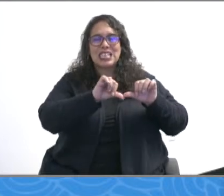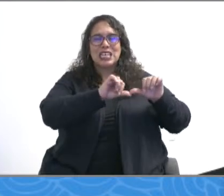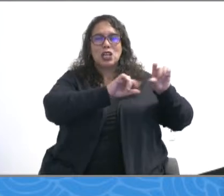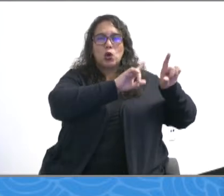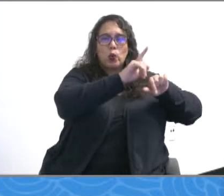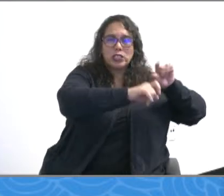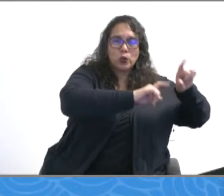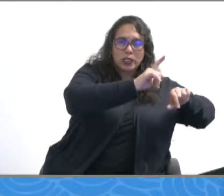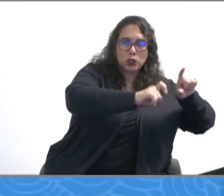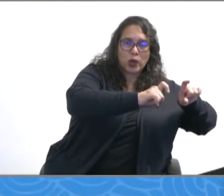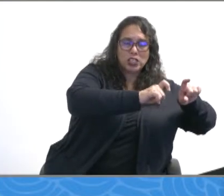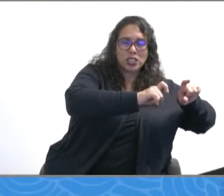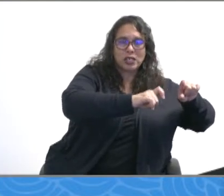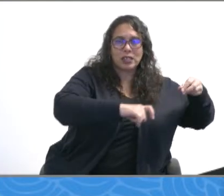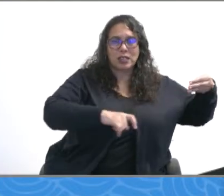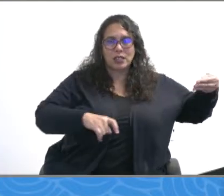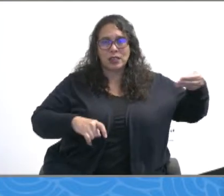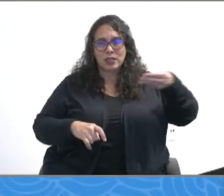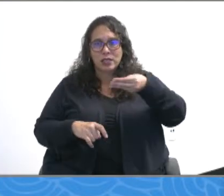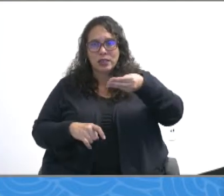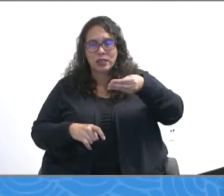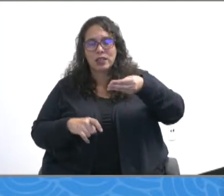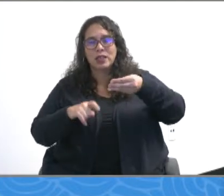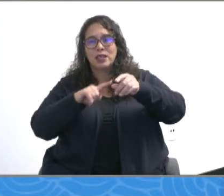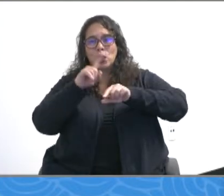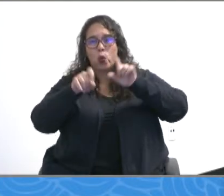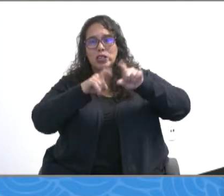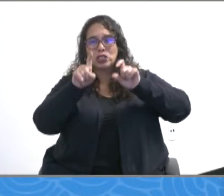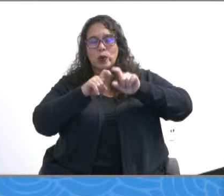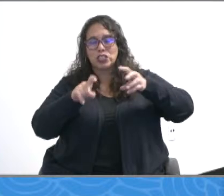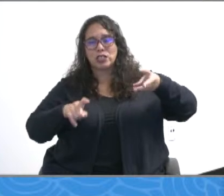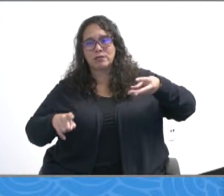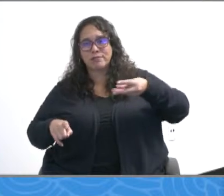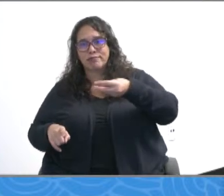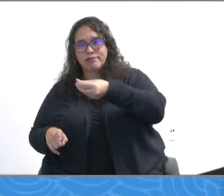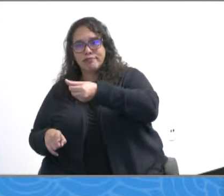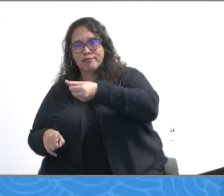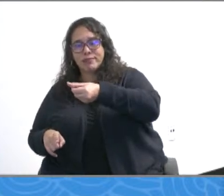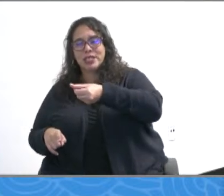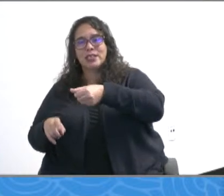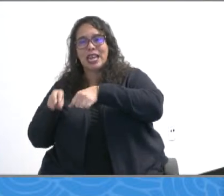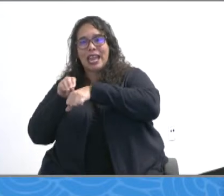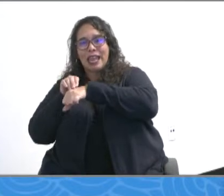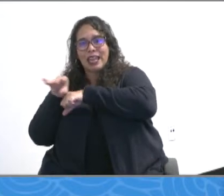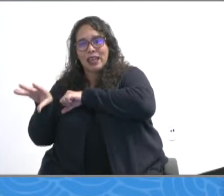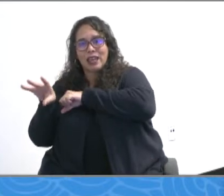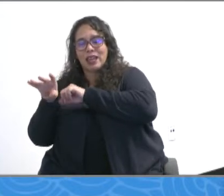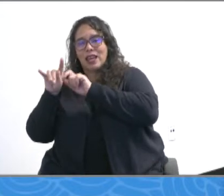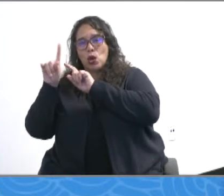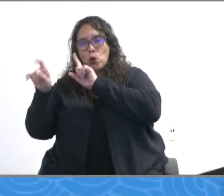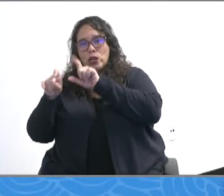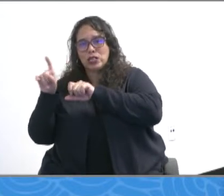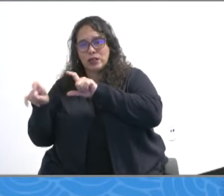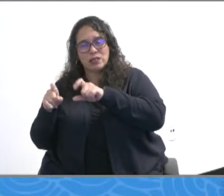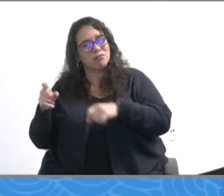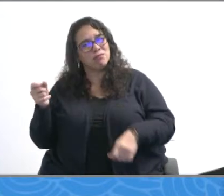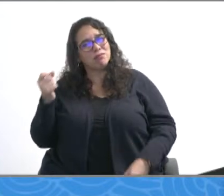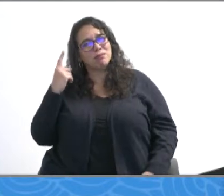to inform our plans. With that said, I really want to emphasize